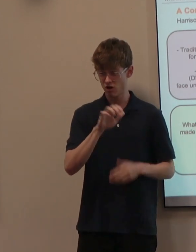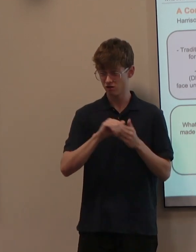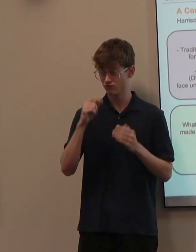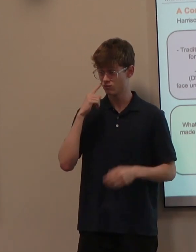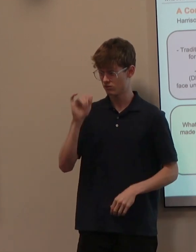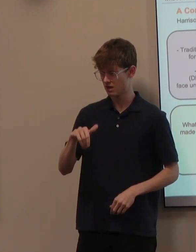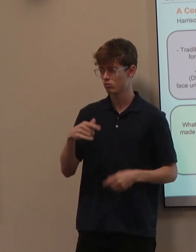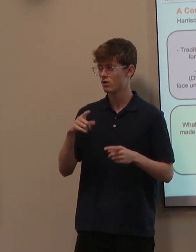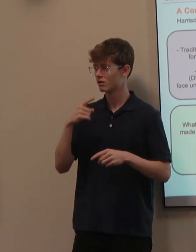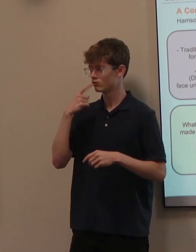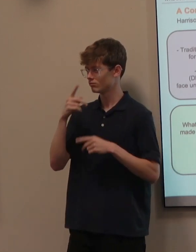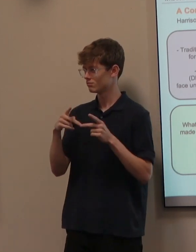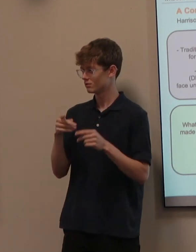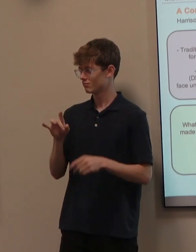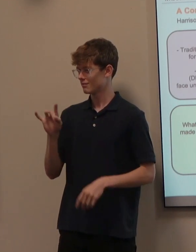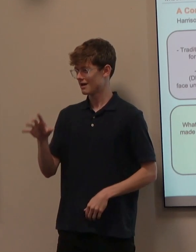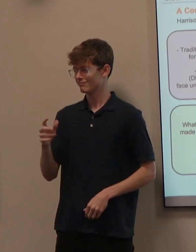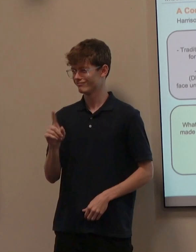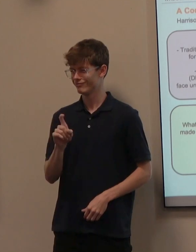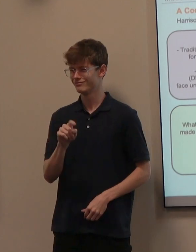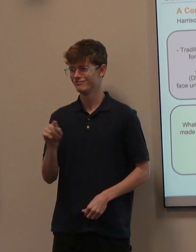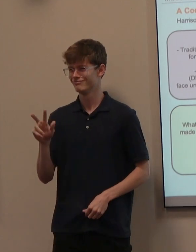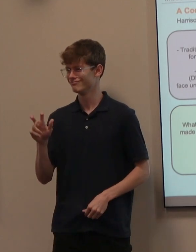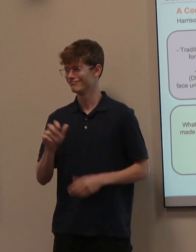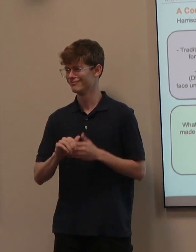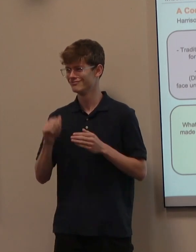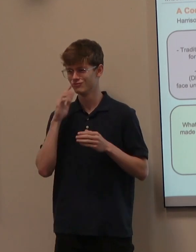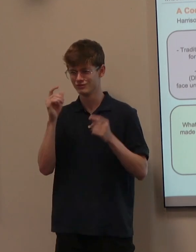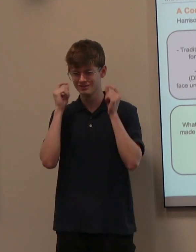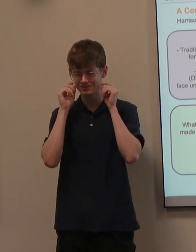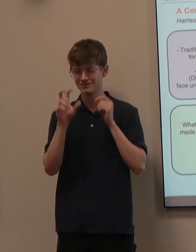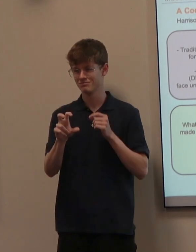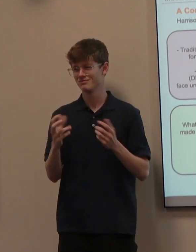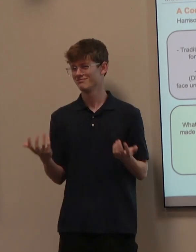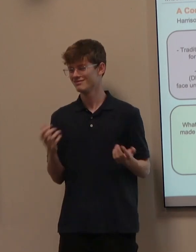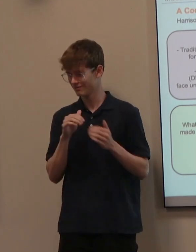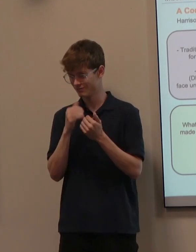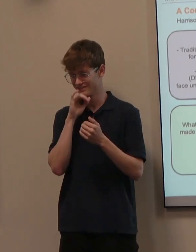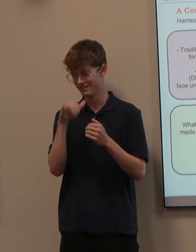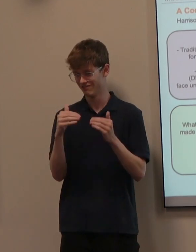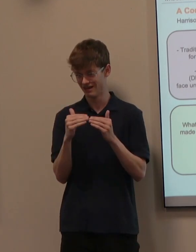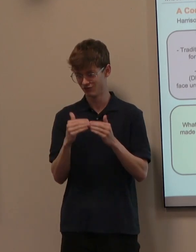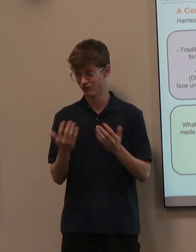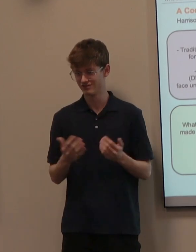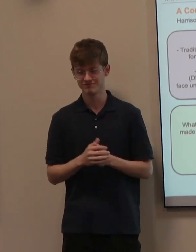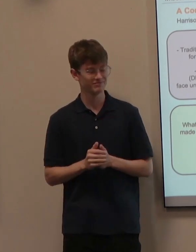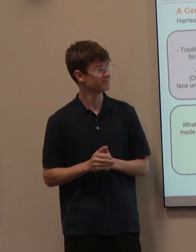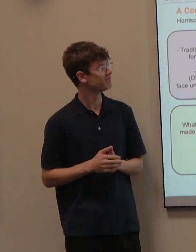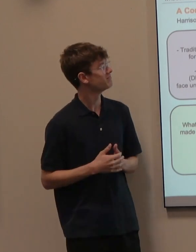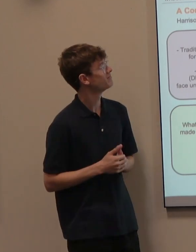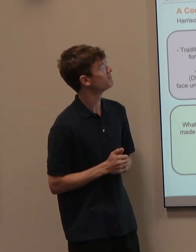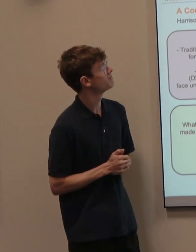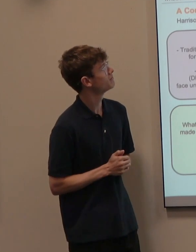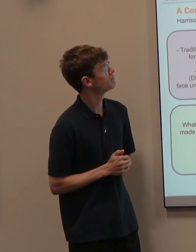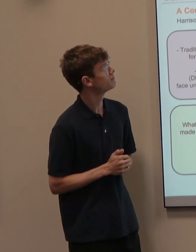$500 for the stethoscope while hearing people pay maybe $100 to $300 for their stethoscope, so it's not very fair to the deaf professionals.